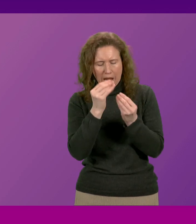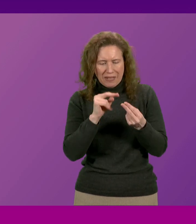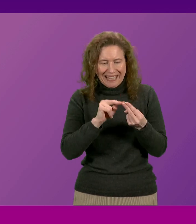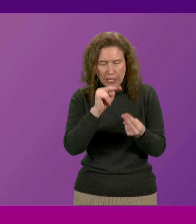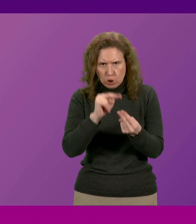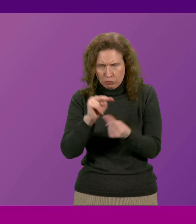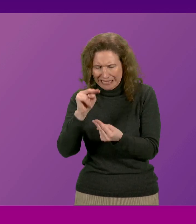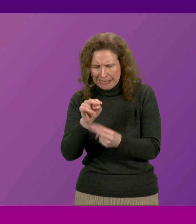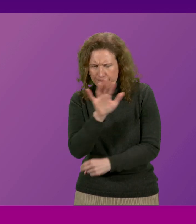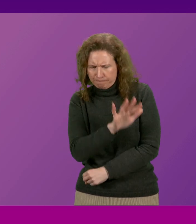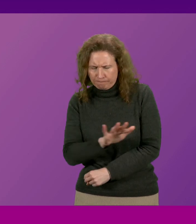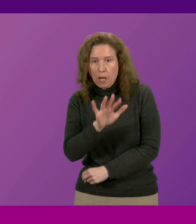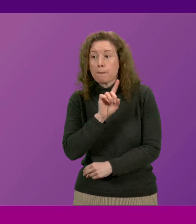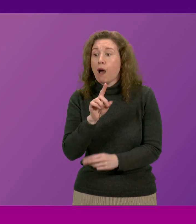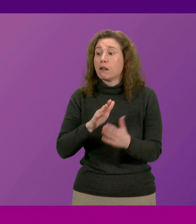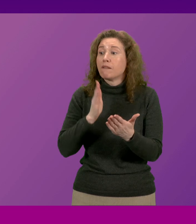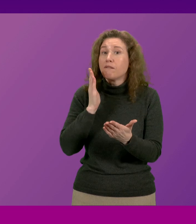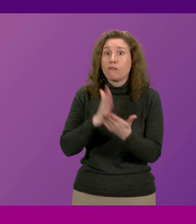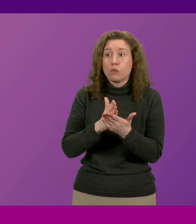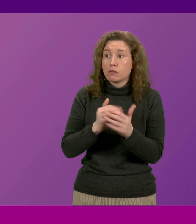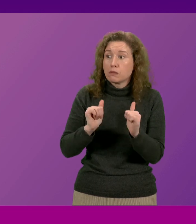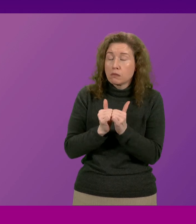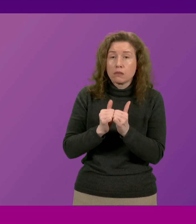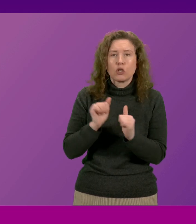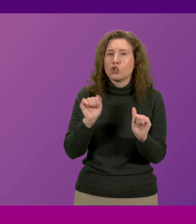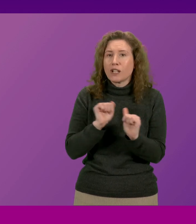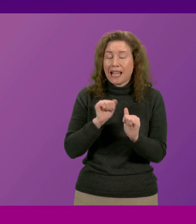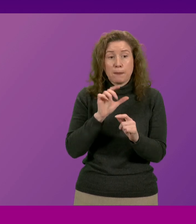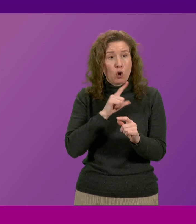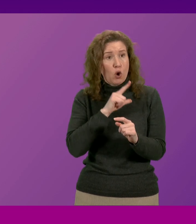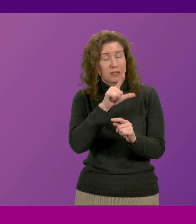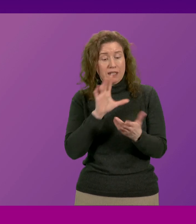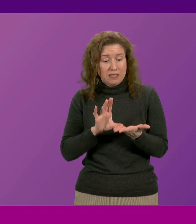but it has not yet had the financial settlement specific to Perth and Kinross, which will be